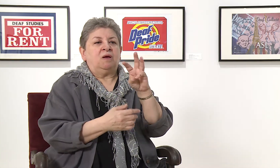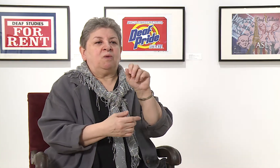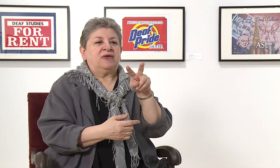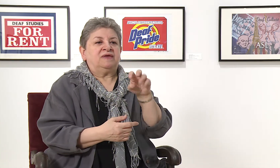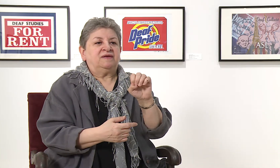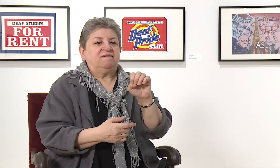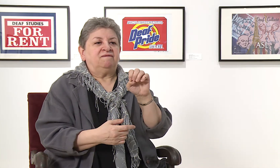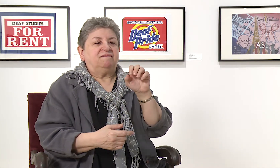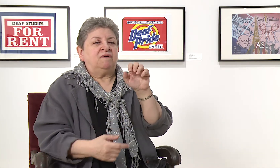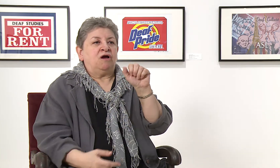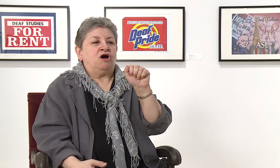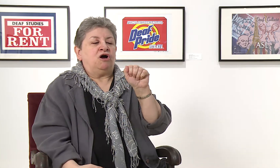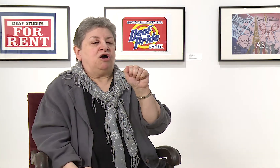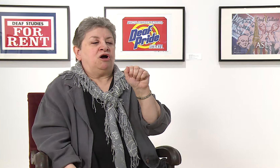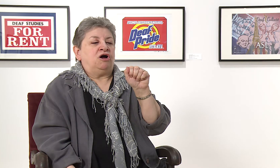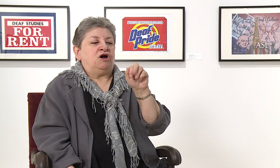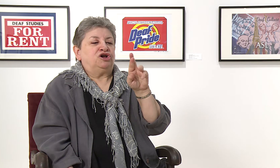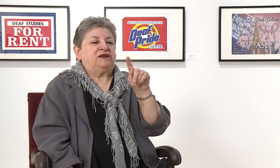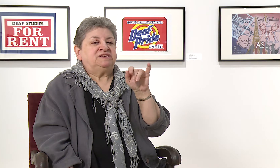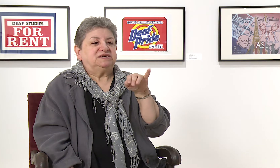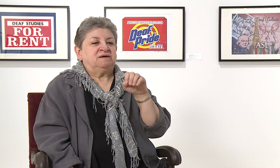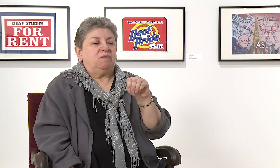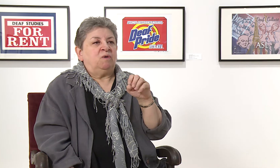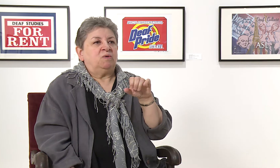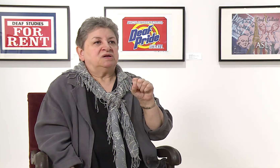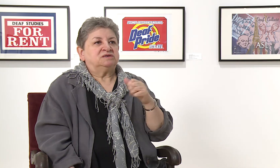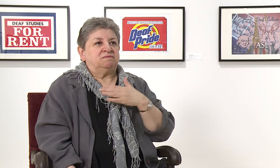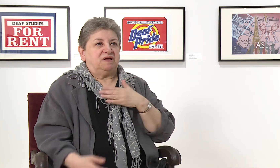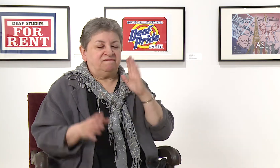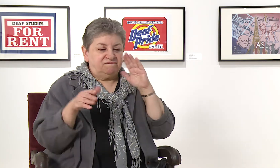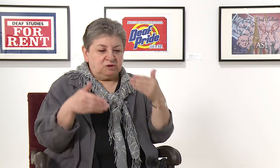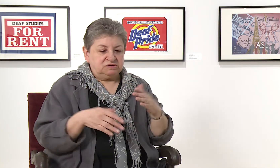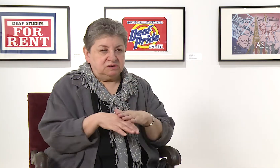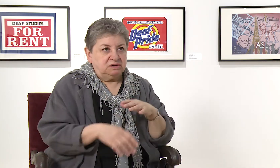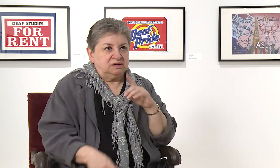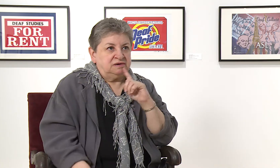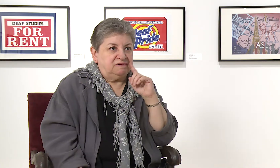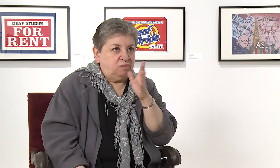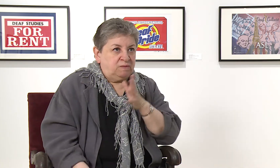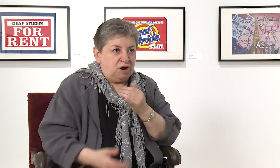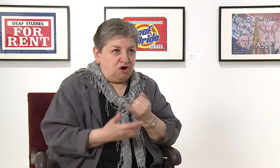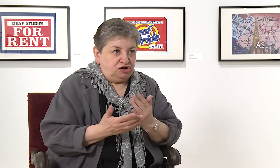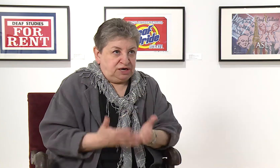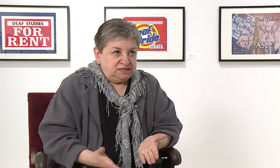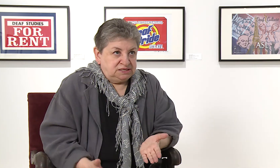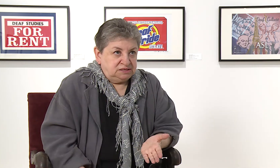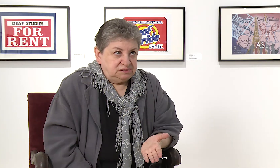The second wave of artivism for me was my focus on Deaf women artists.